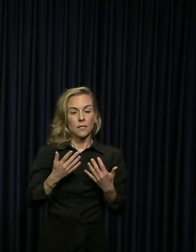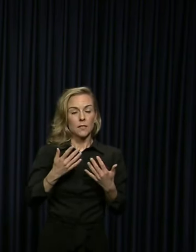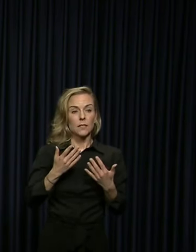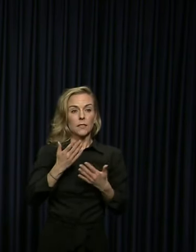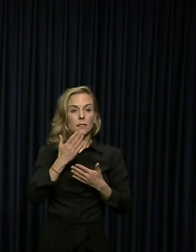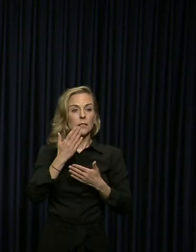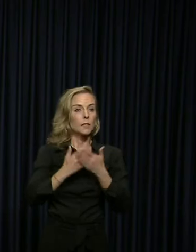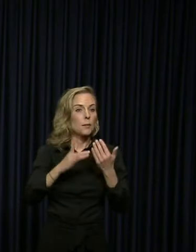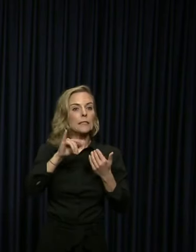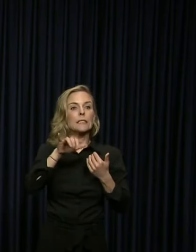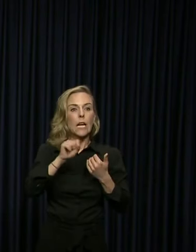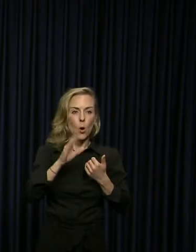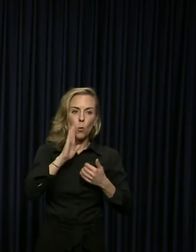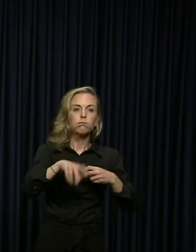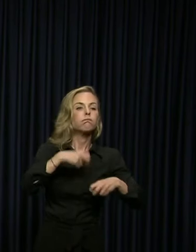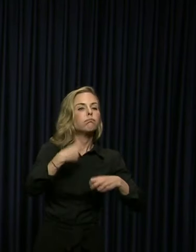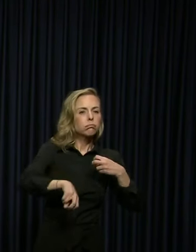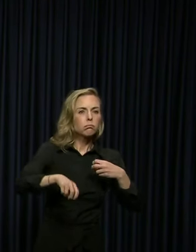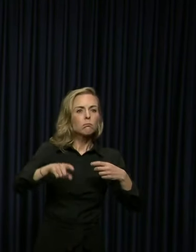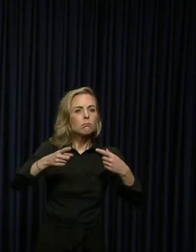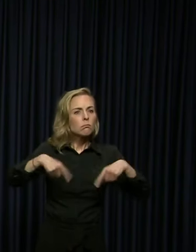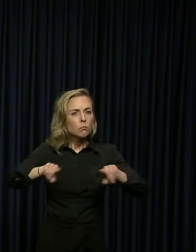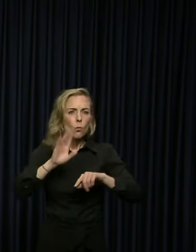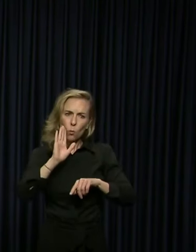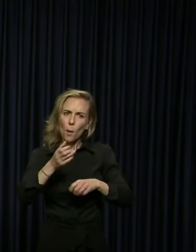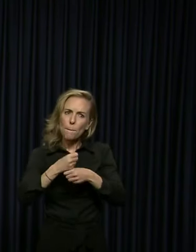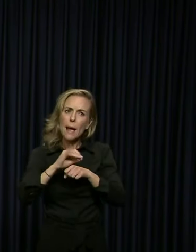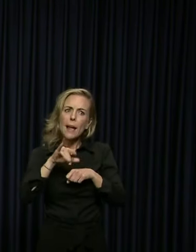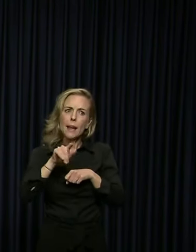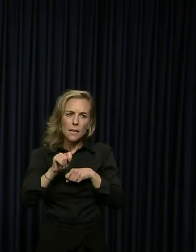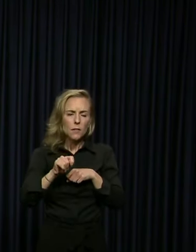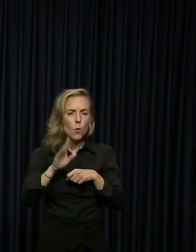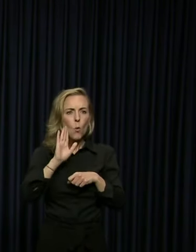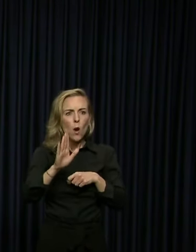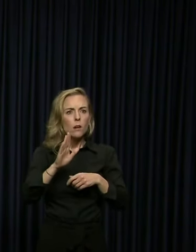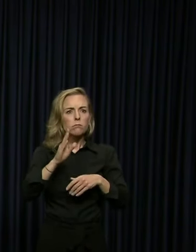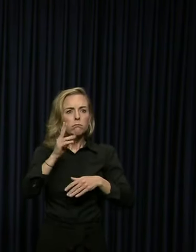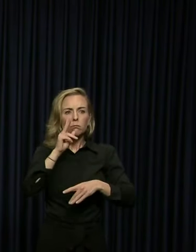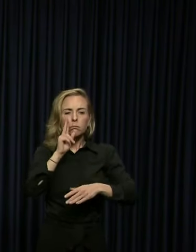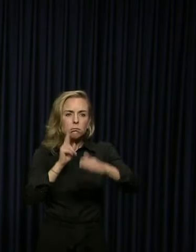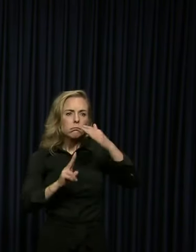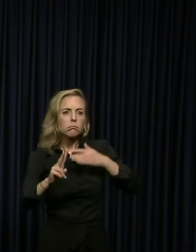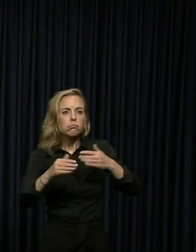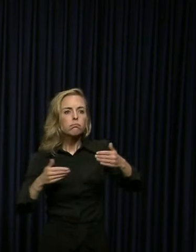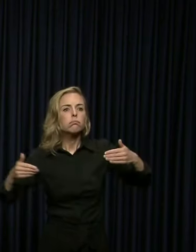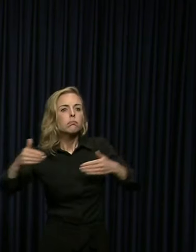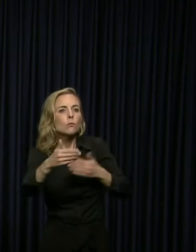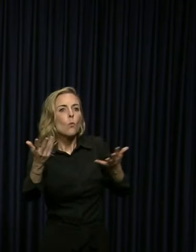OF US DOES MATTERS EVERY DAY,